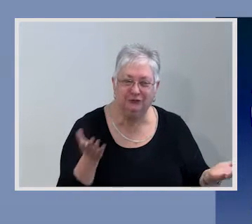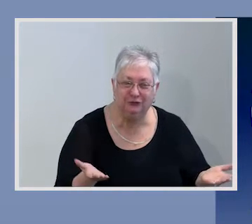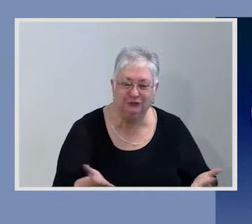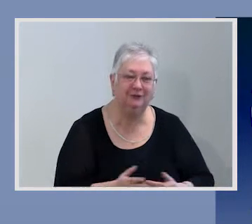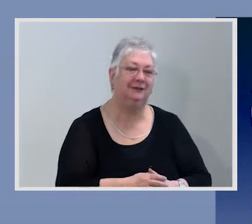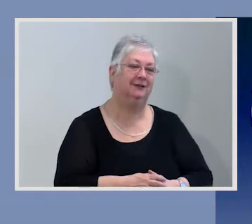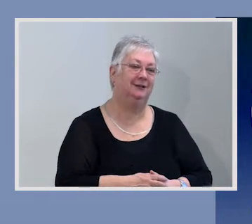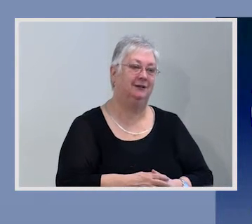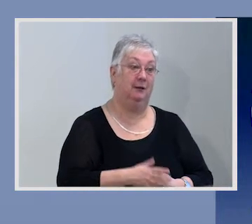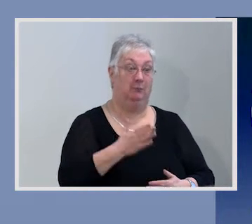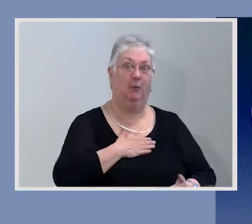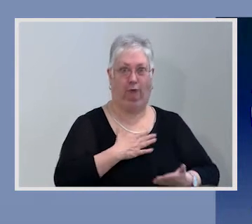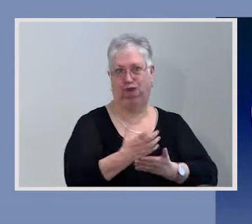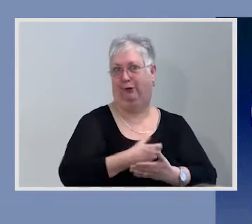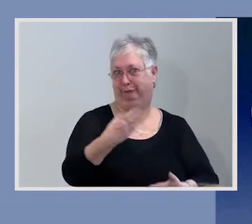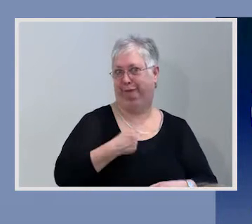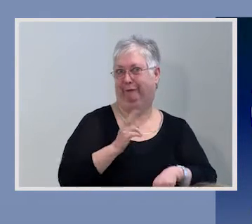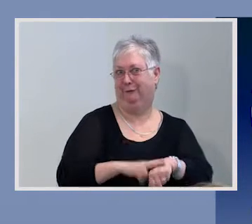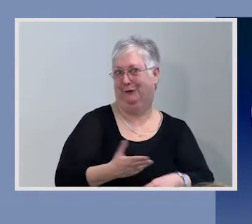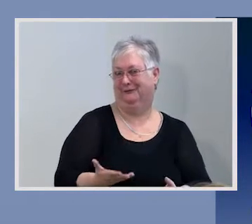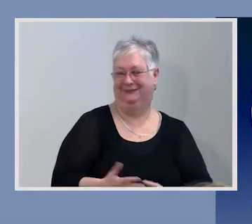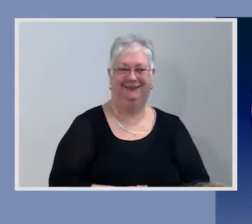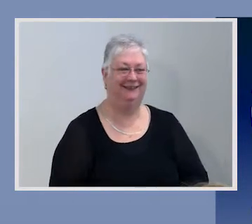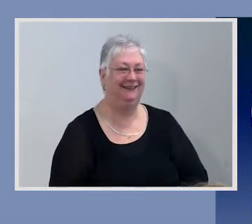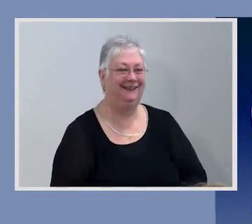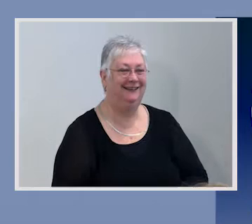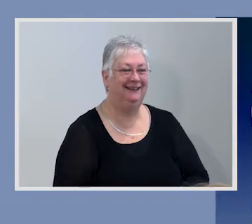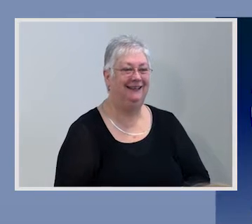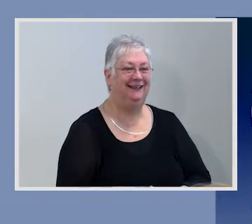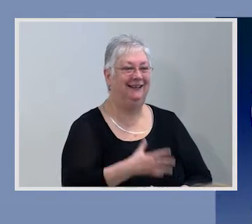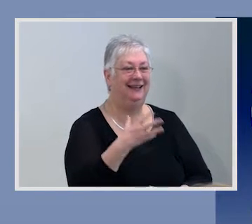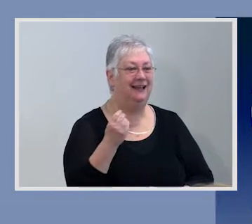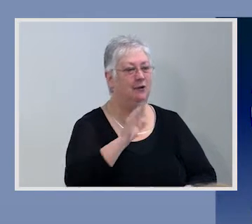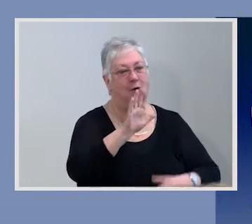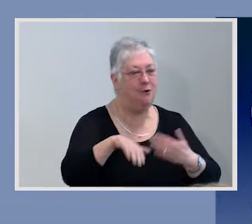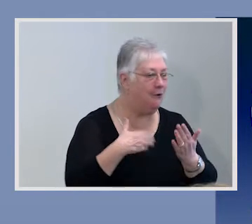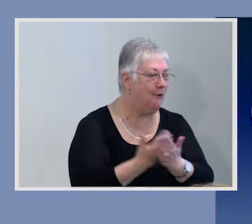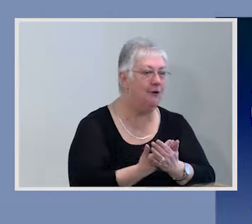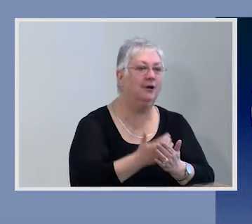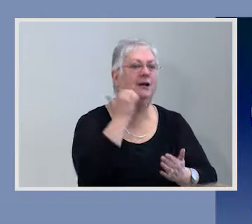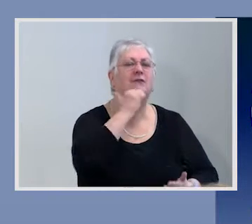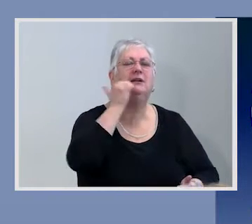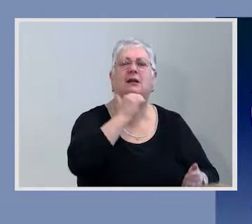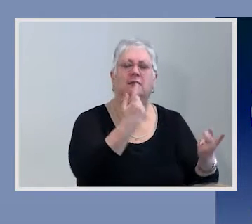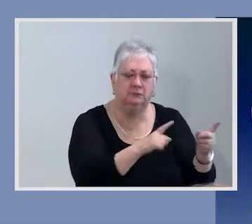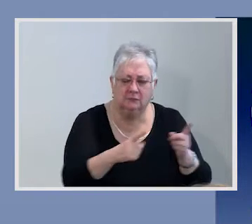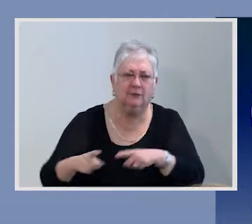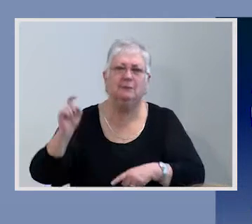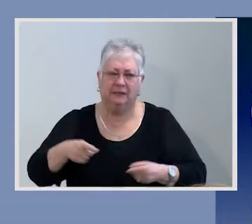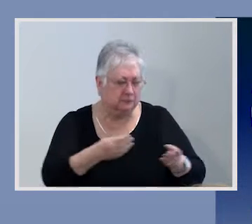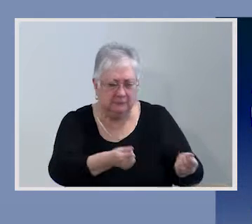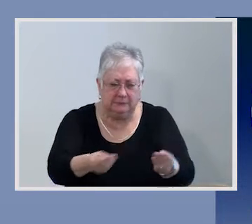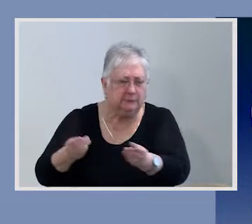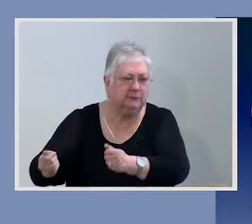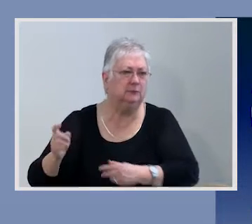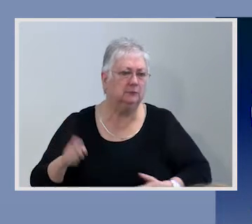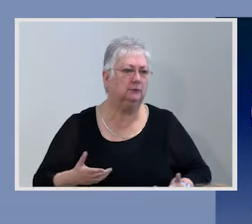THAT WE DELIVER. IT'S ALL OF OUR DAY-TO-DAY EXPENDITURES. WE ALSO HAVE WHAT WE CALL A CAPITAL BUDGET. THAT'S WHAT WE USE TO INVEST IN